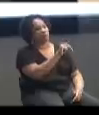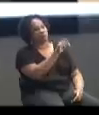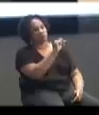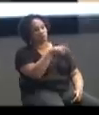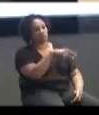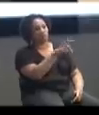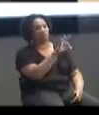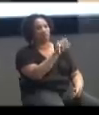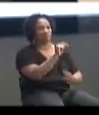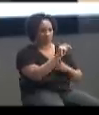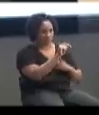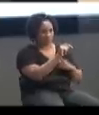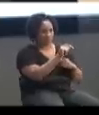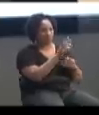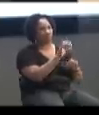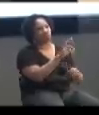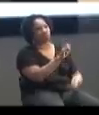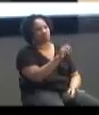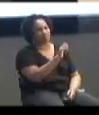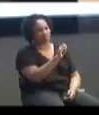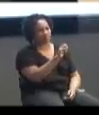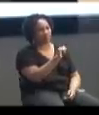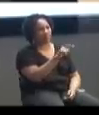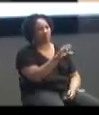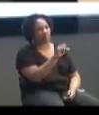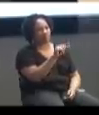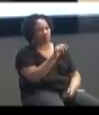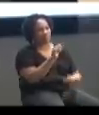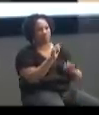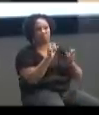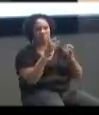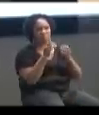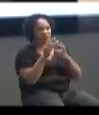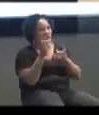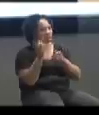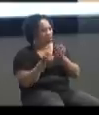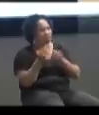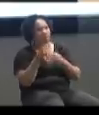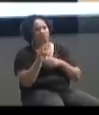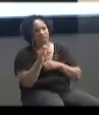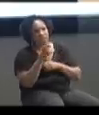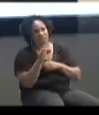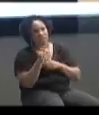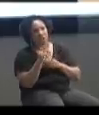ESTATE, 217,000 VEHICLES, AND $90 BILLION IN PROCUREMENT.